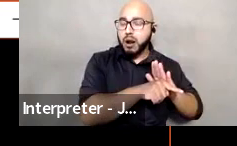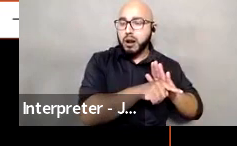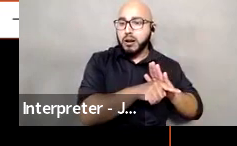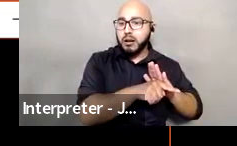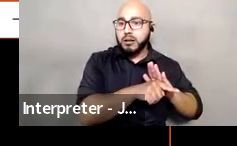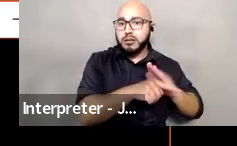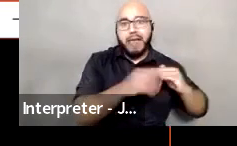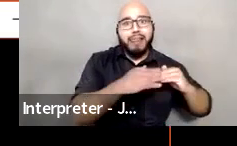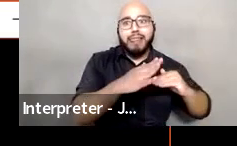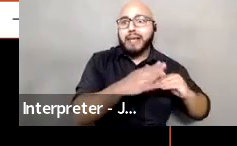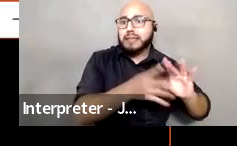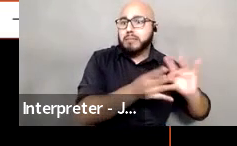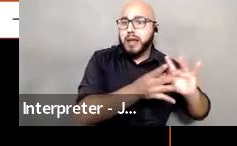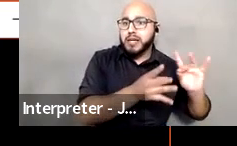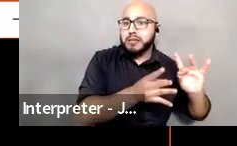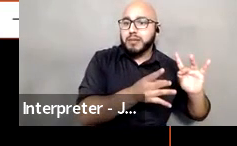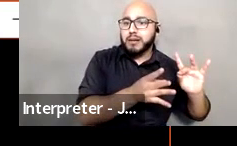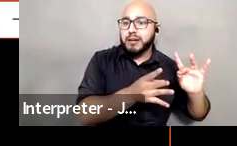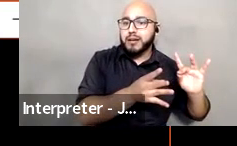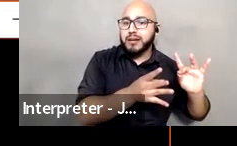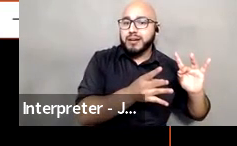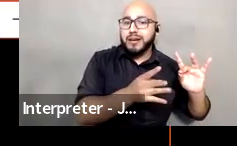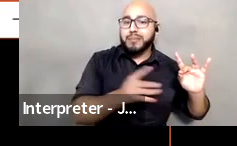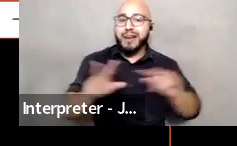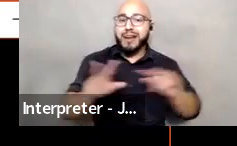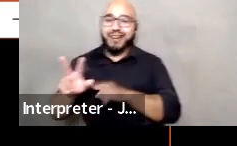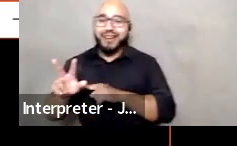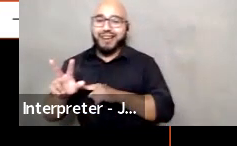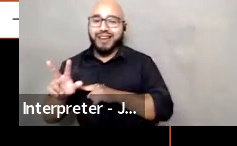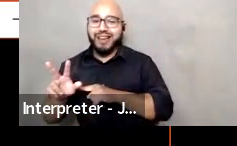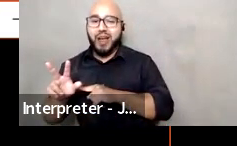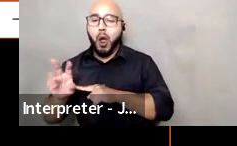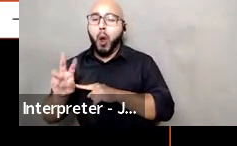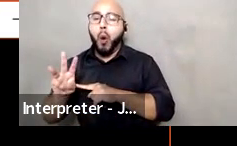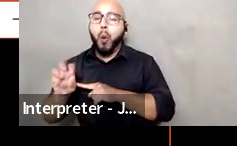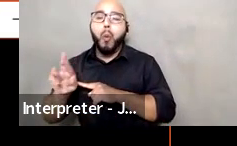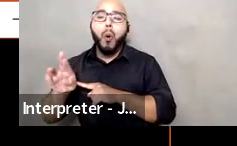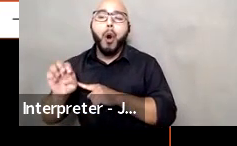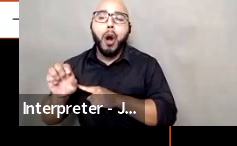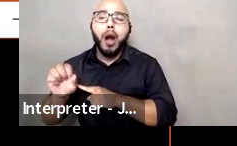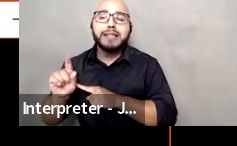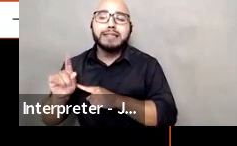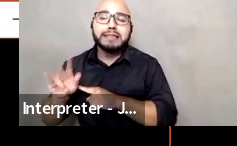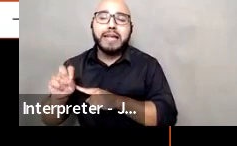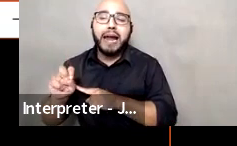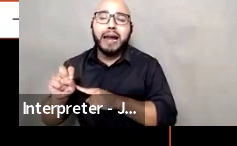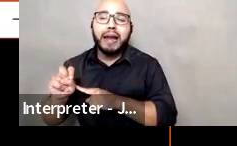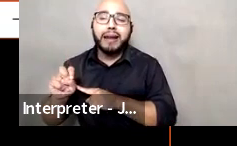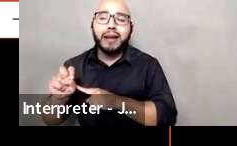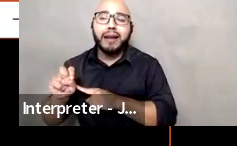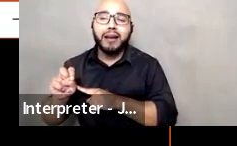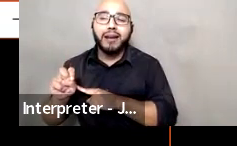But notice they. Say we're slain. The passive voice. Right? And we know who did it.